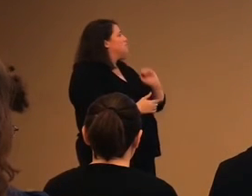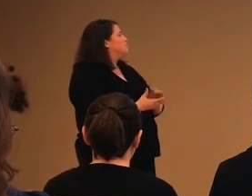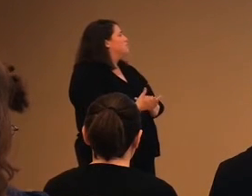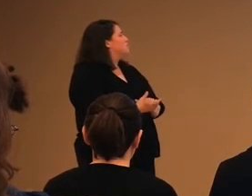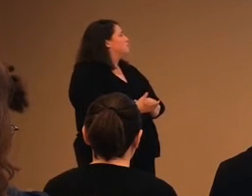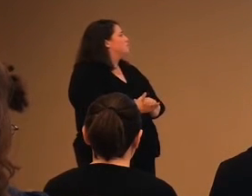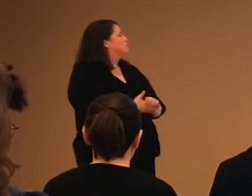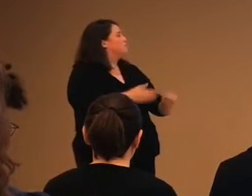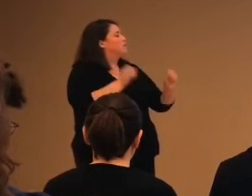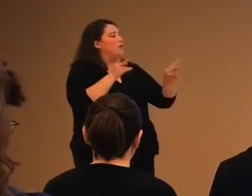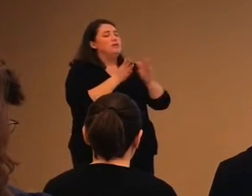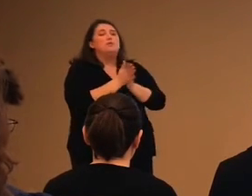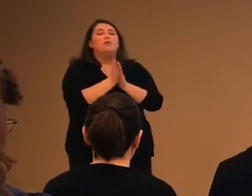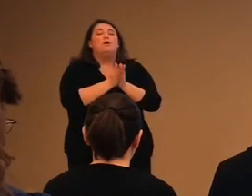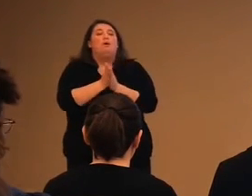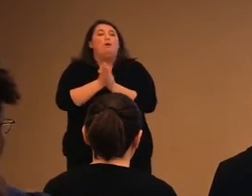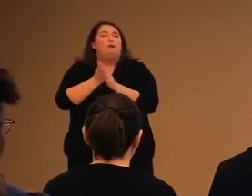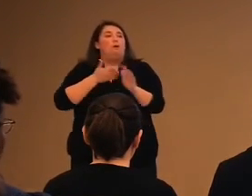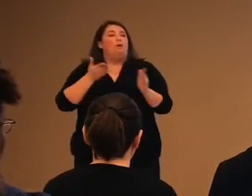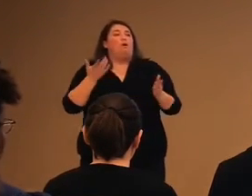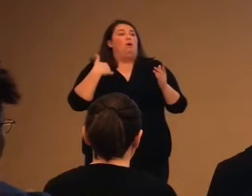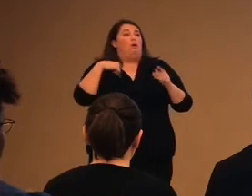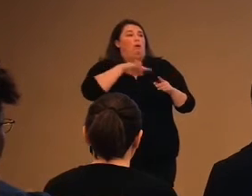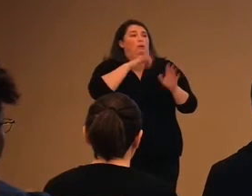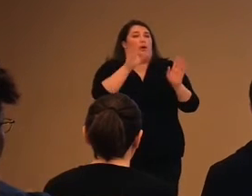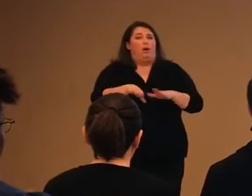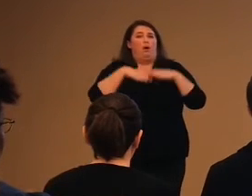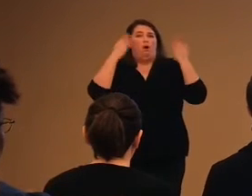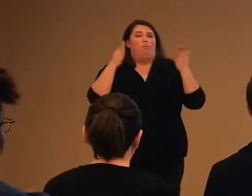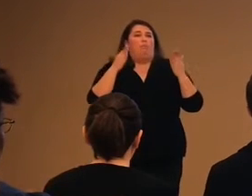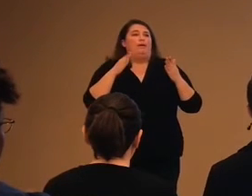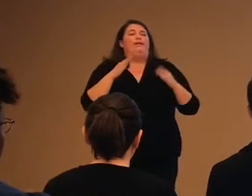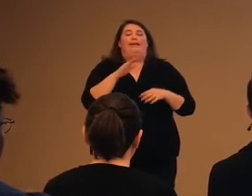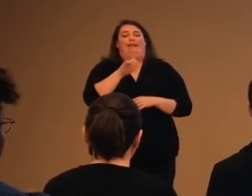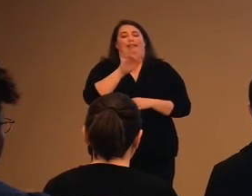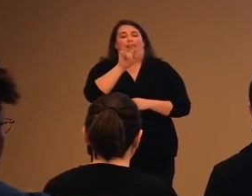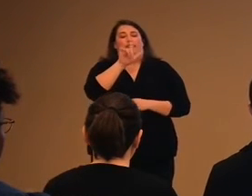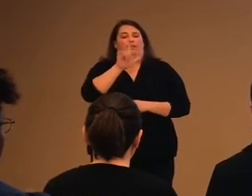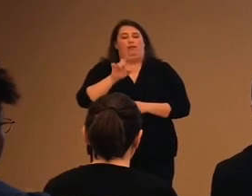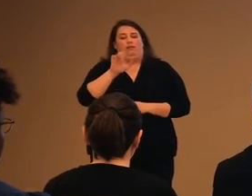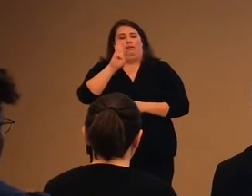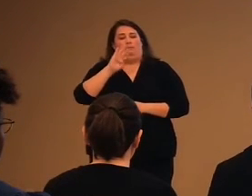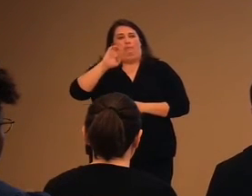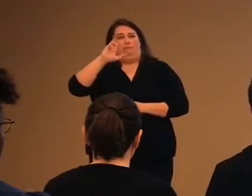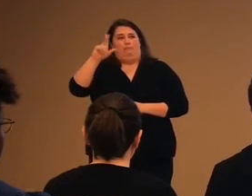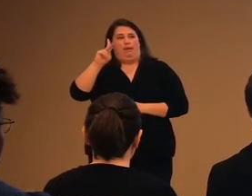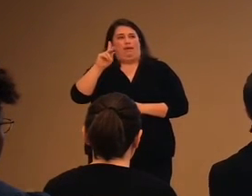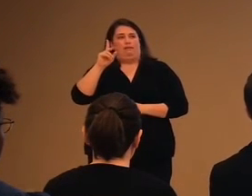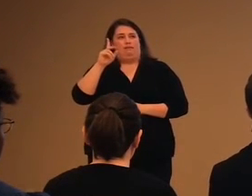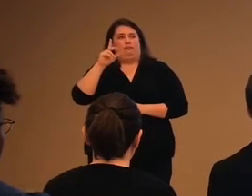Okay, so we opened little grass a few years ago and little buck dress was an exhibit that had